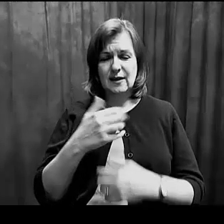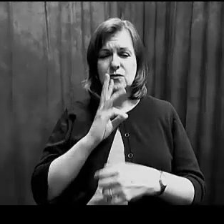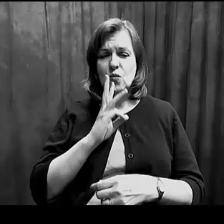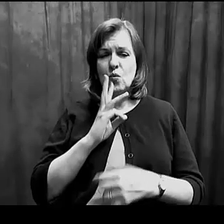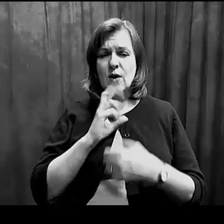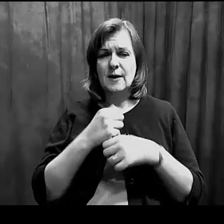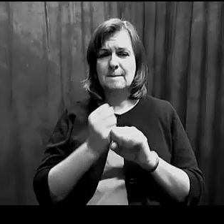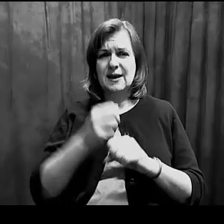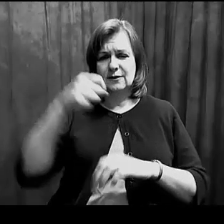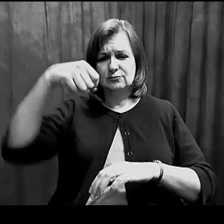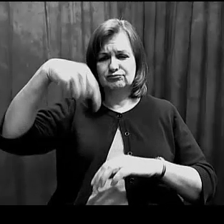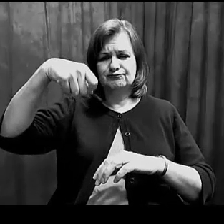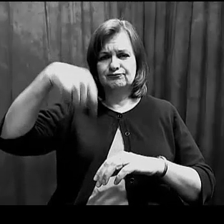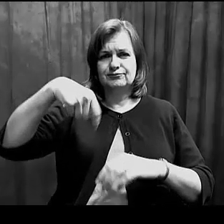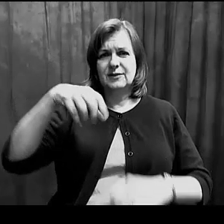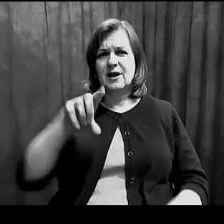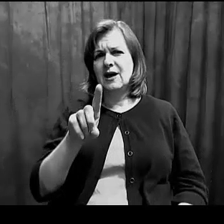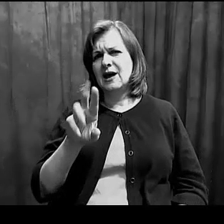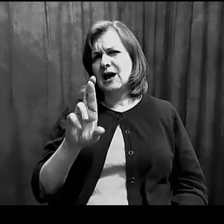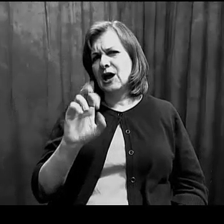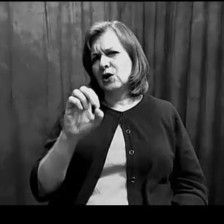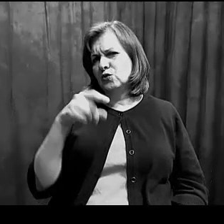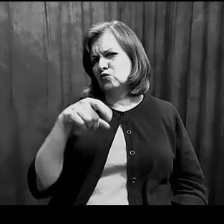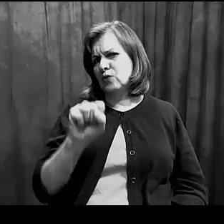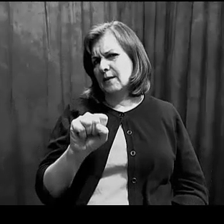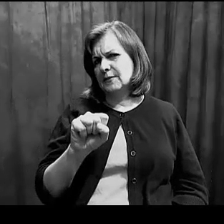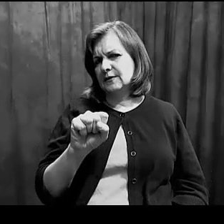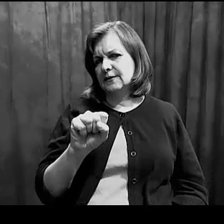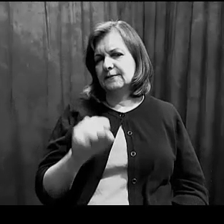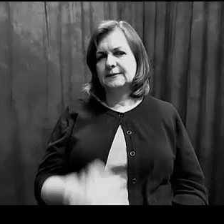why is it that water forms droplets??